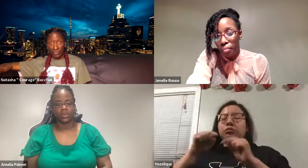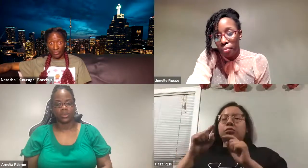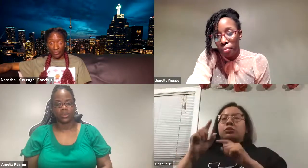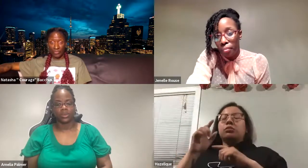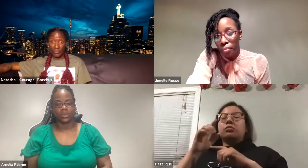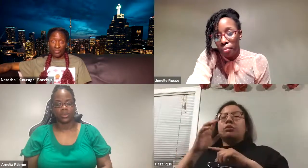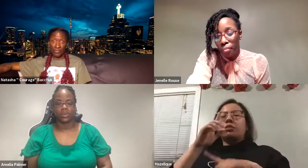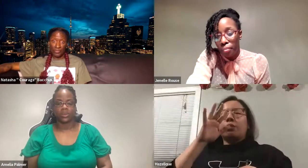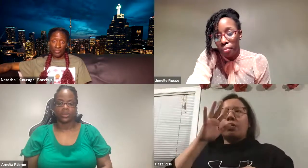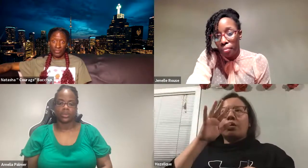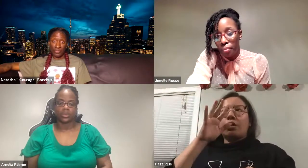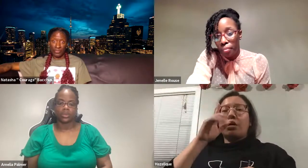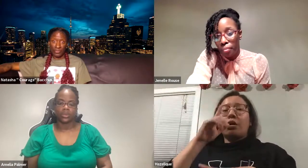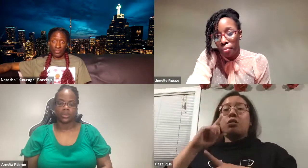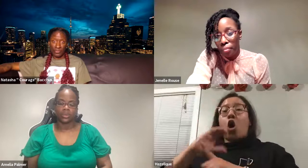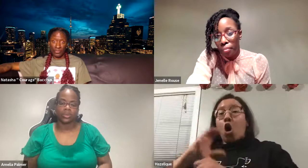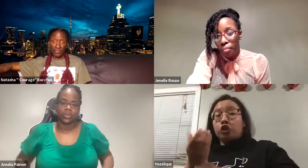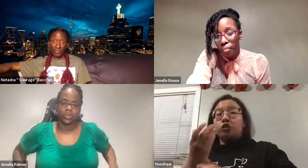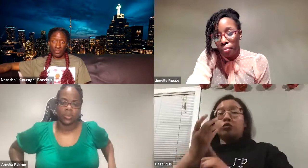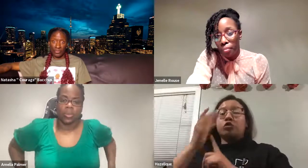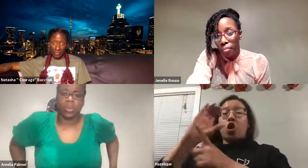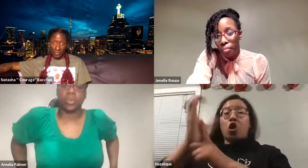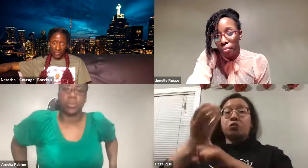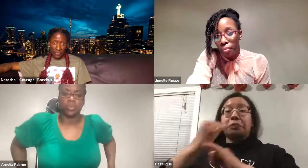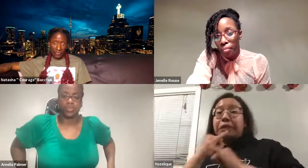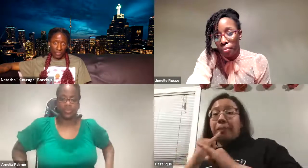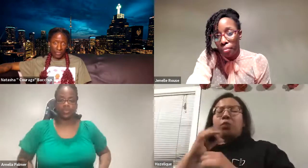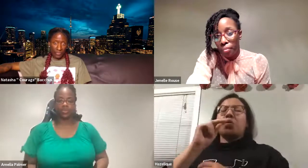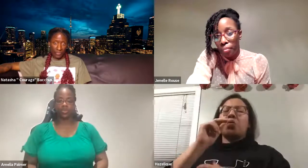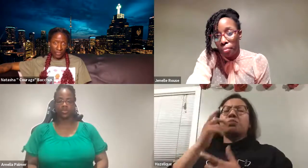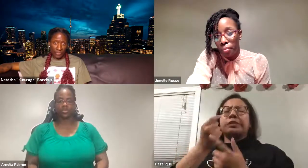for learning that sign language when i think about indigenous sign language and indigenous cultures